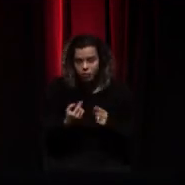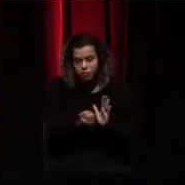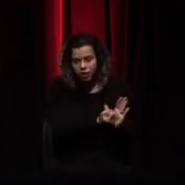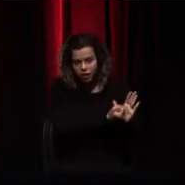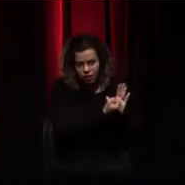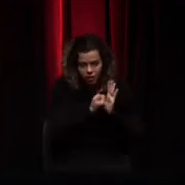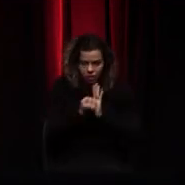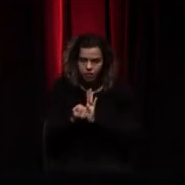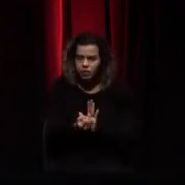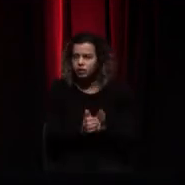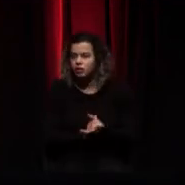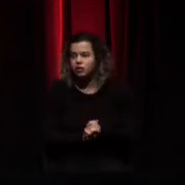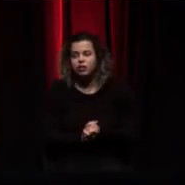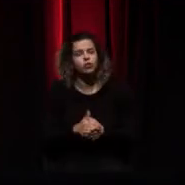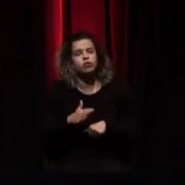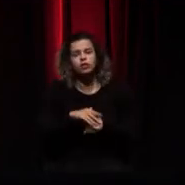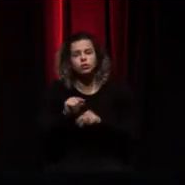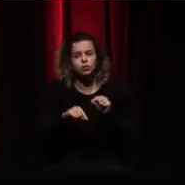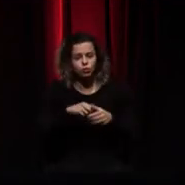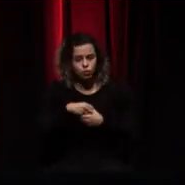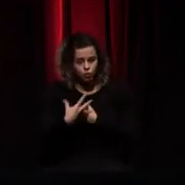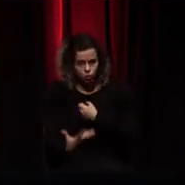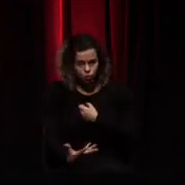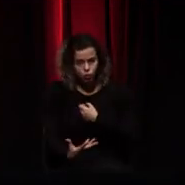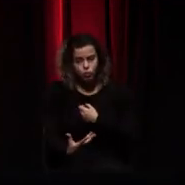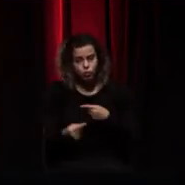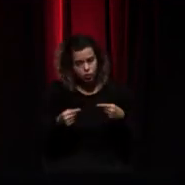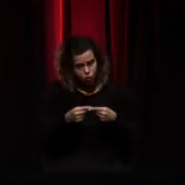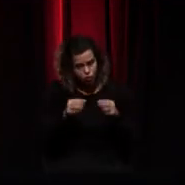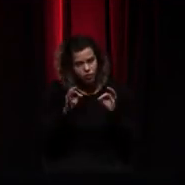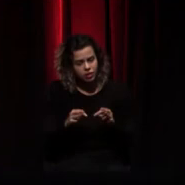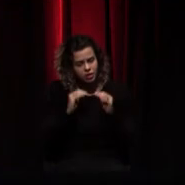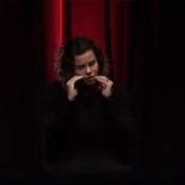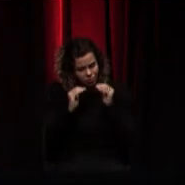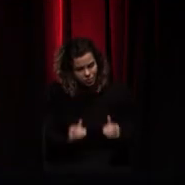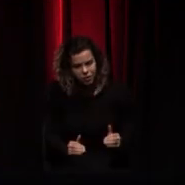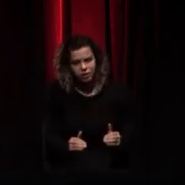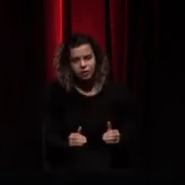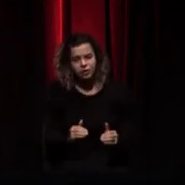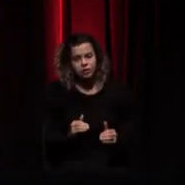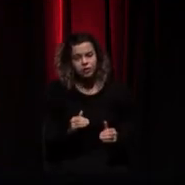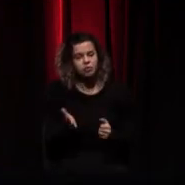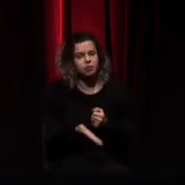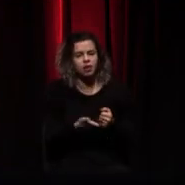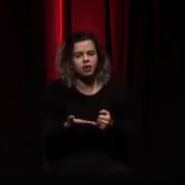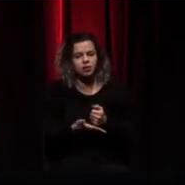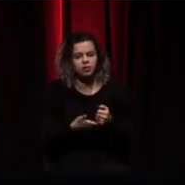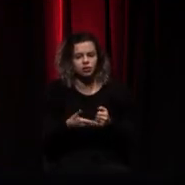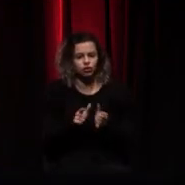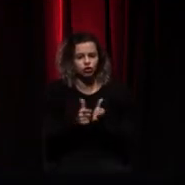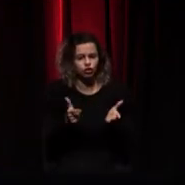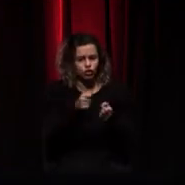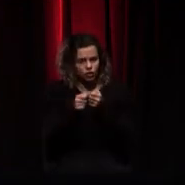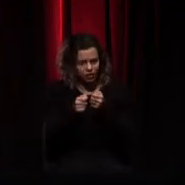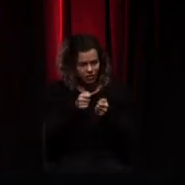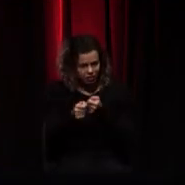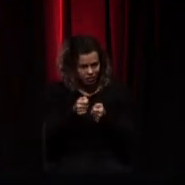is content that shows respect for the basic concepts of journalism: transparency,